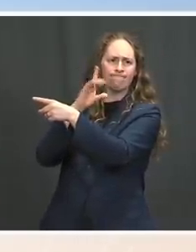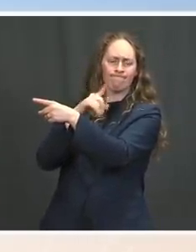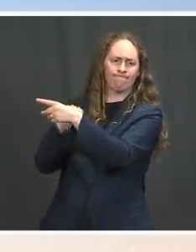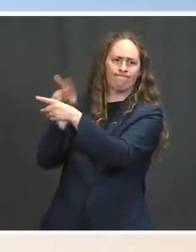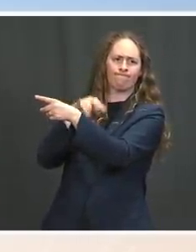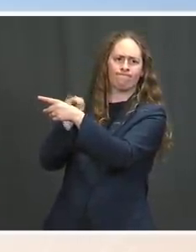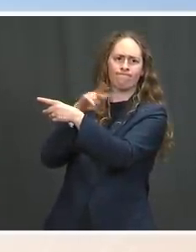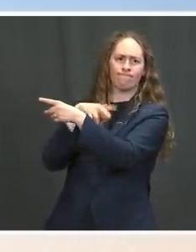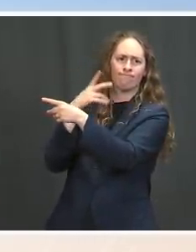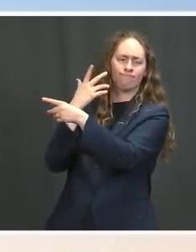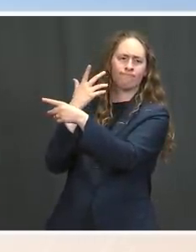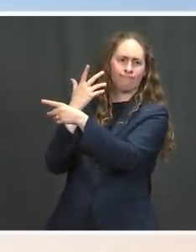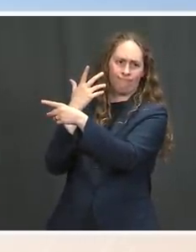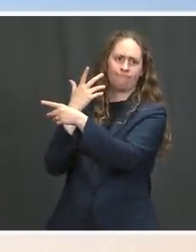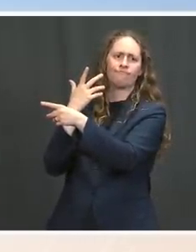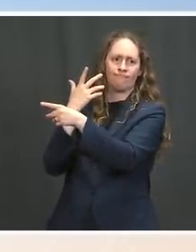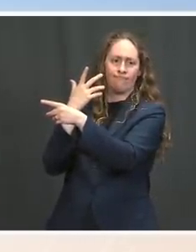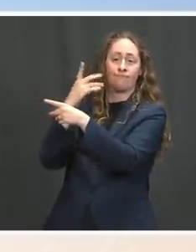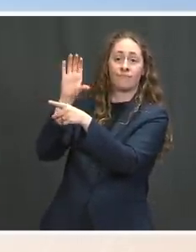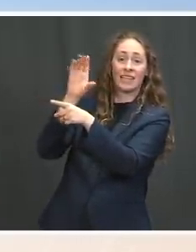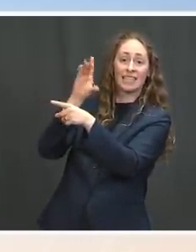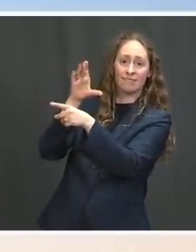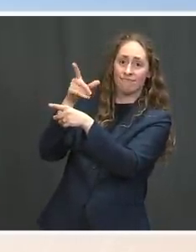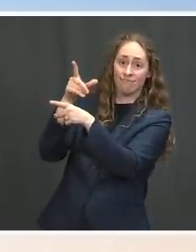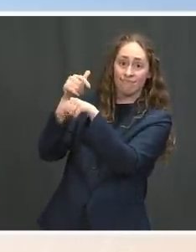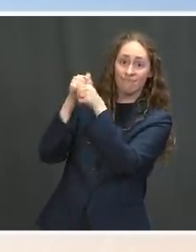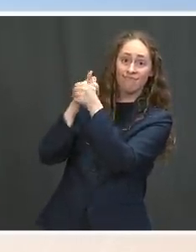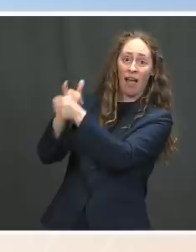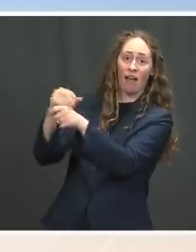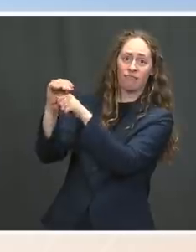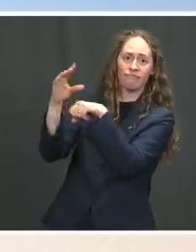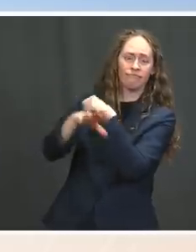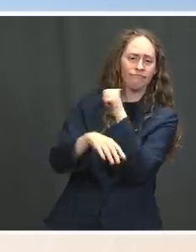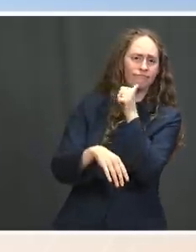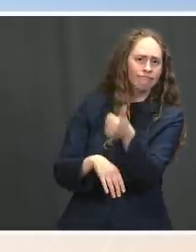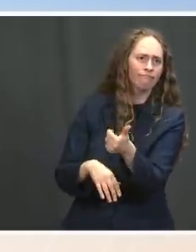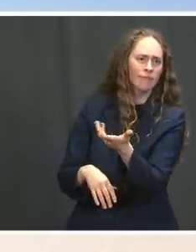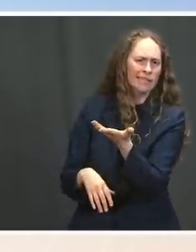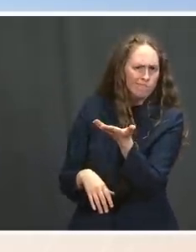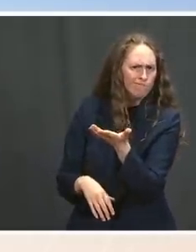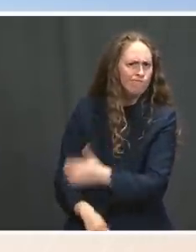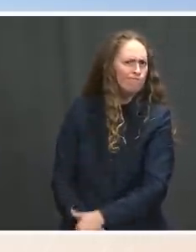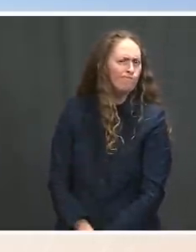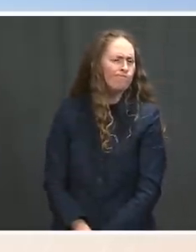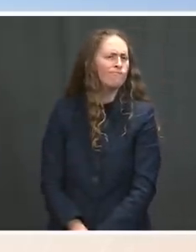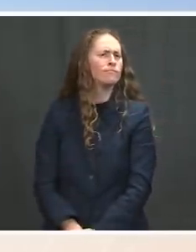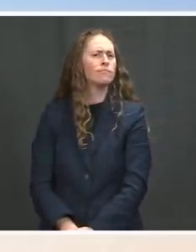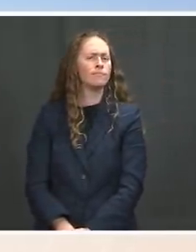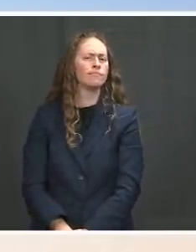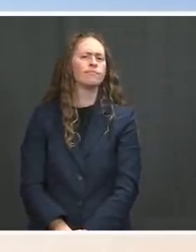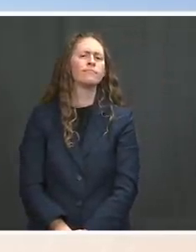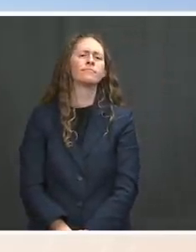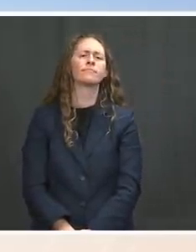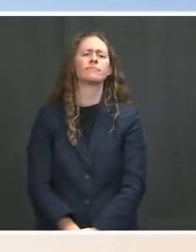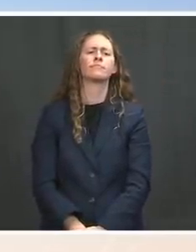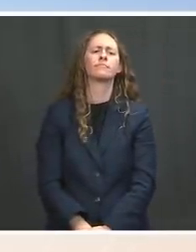Ms. Psaki: Well, I think you referred to two people who are obviously in public life, but I'm not sure that's a reflection of the totality of the American public.